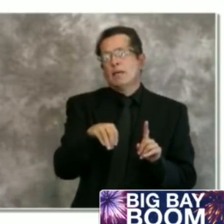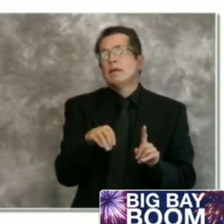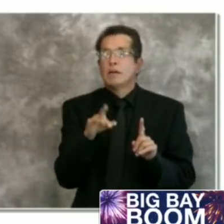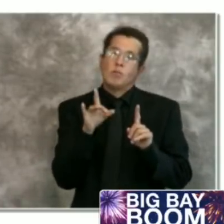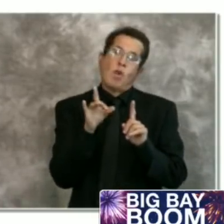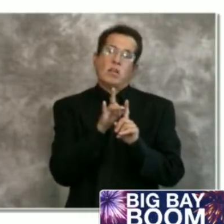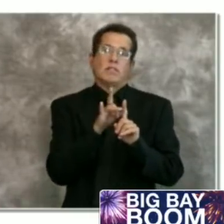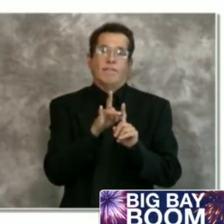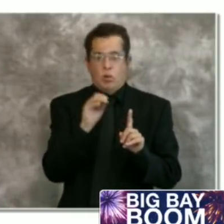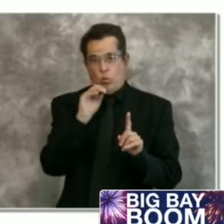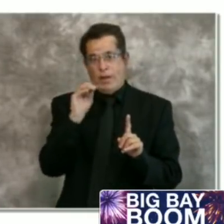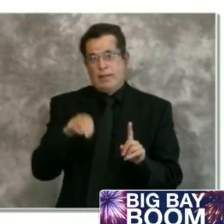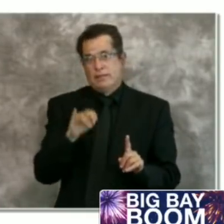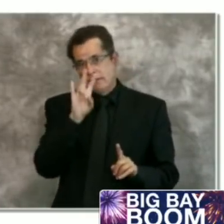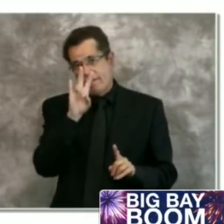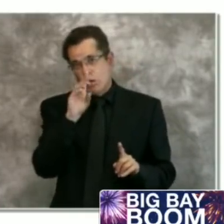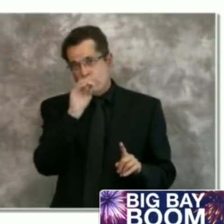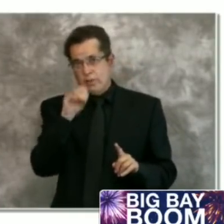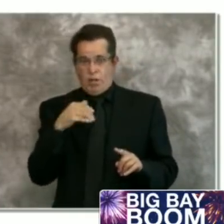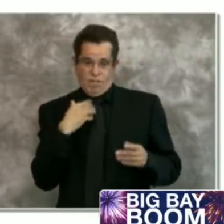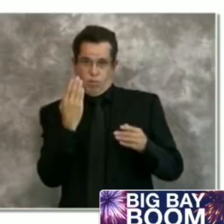NEW POSITIVE CASES OUT OF THE